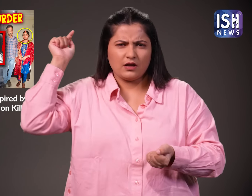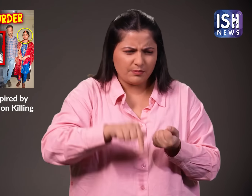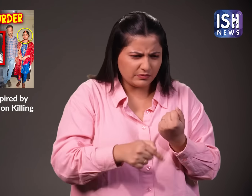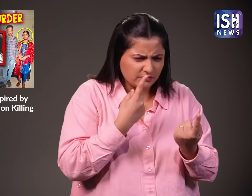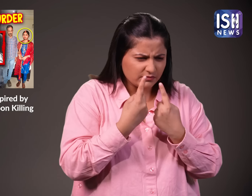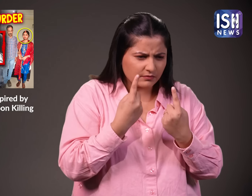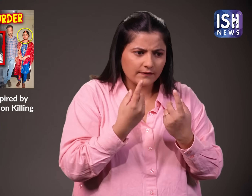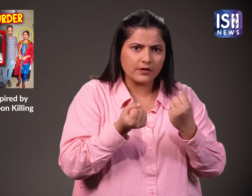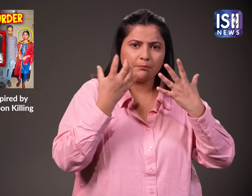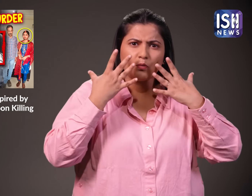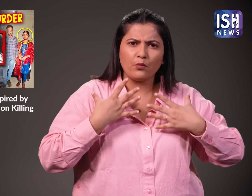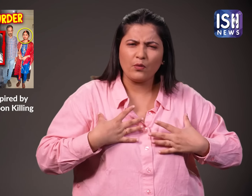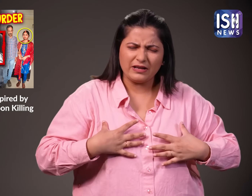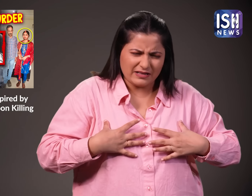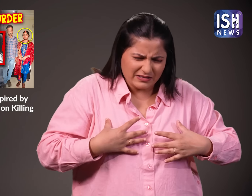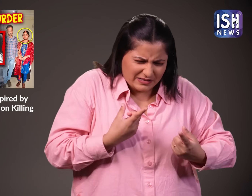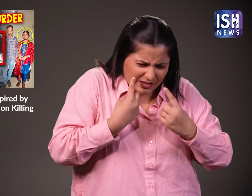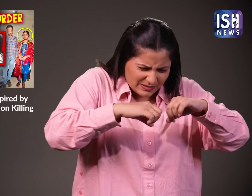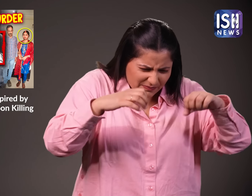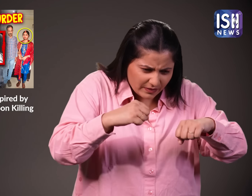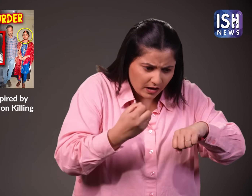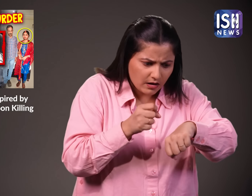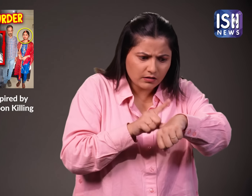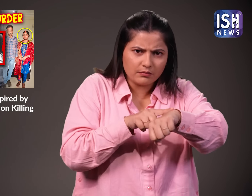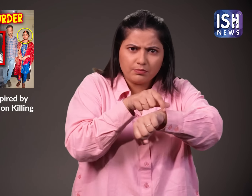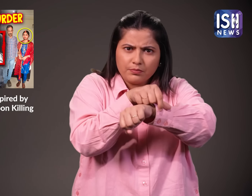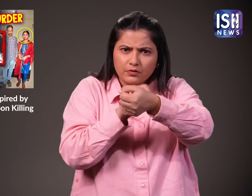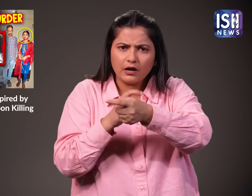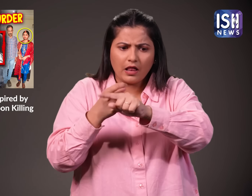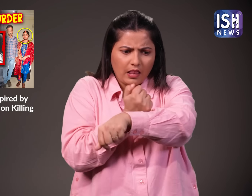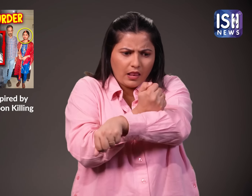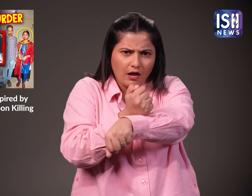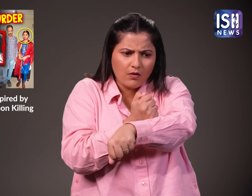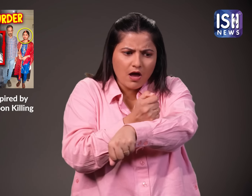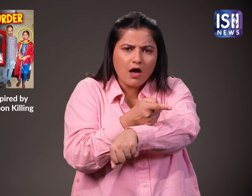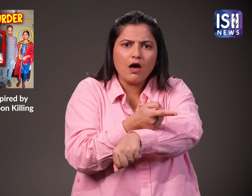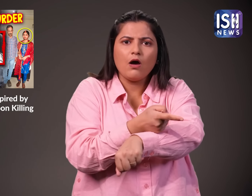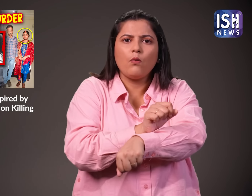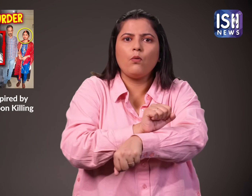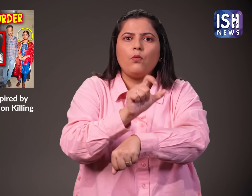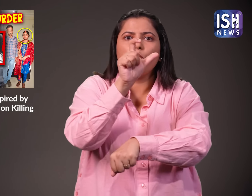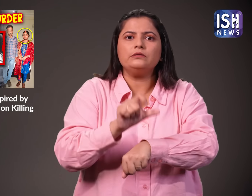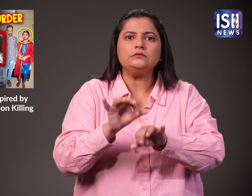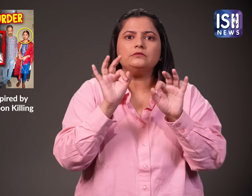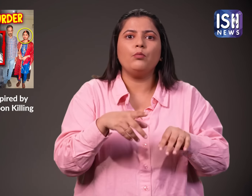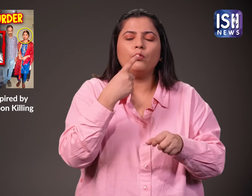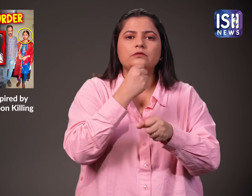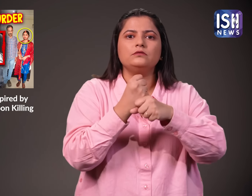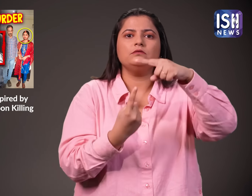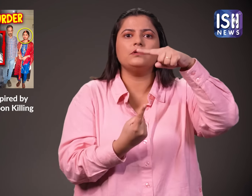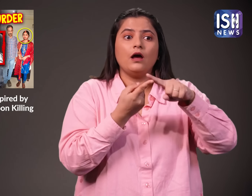The police immediately came and identified the body as of Tejeswar through a tattoo and watch.